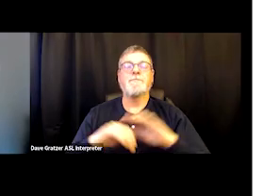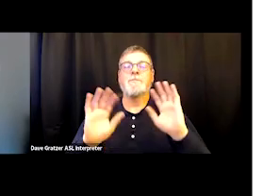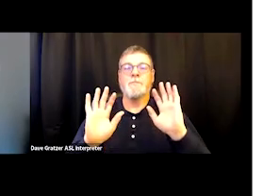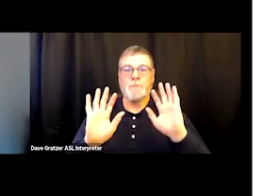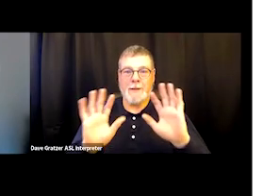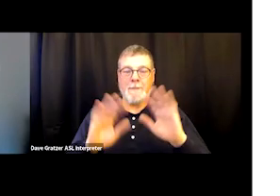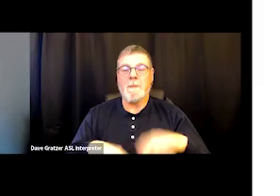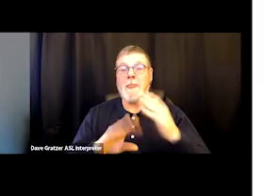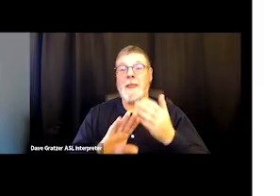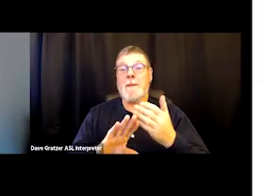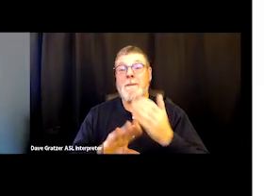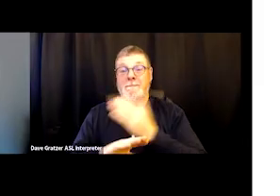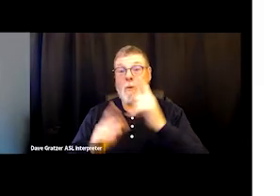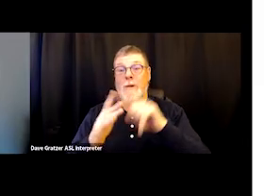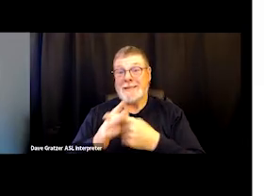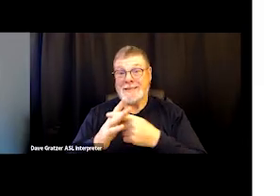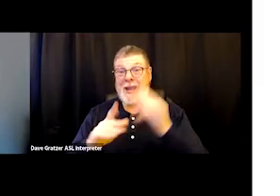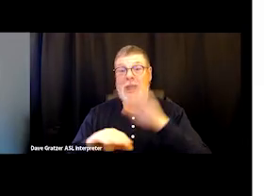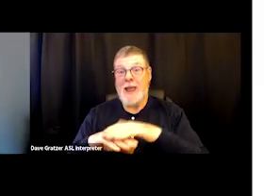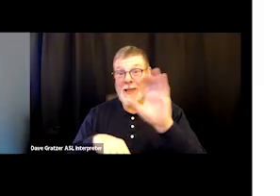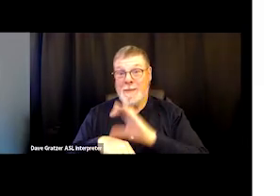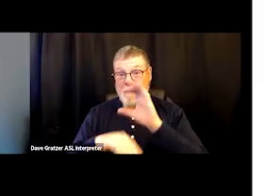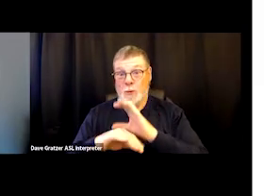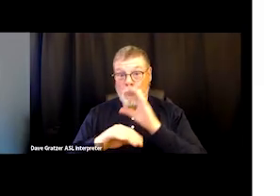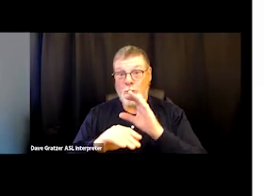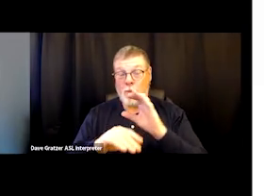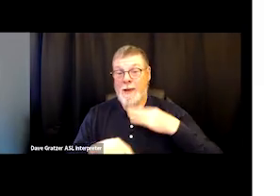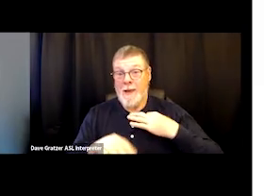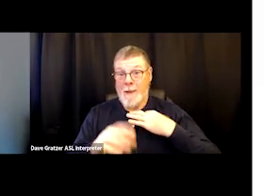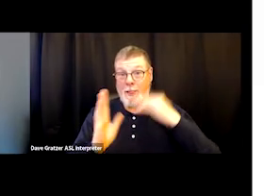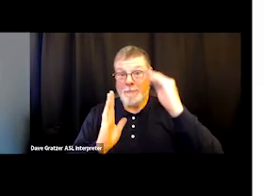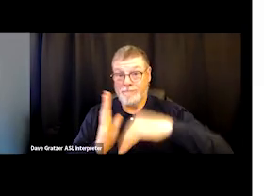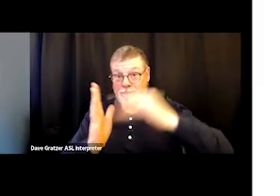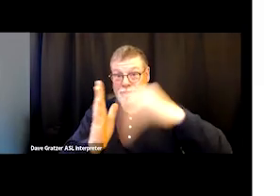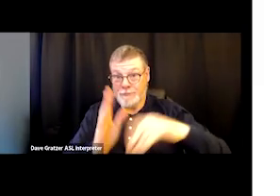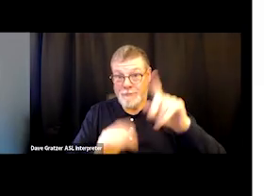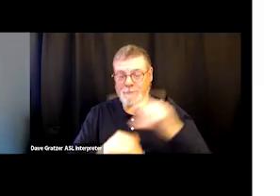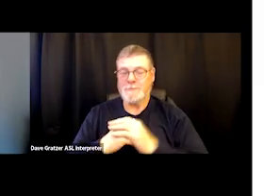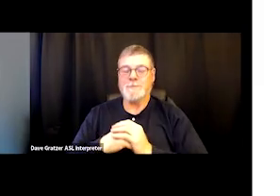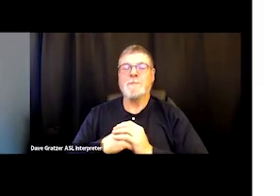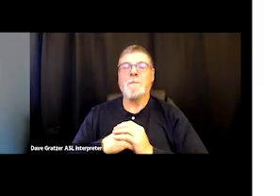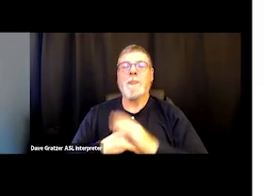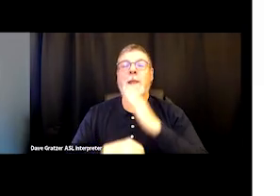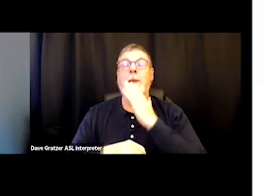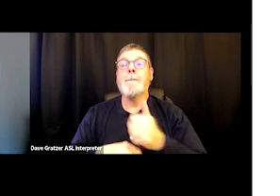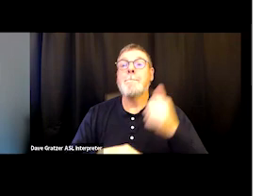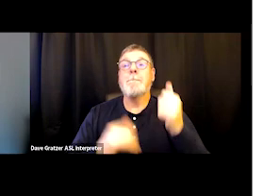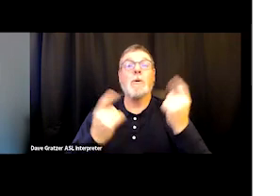the online disability benefit application with your applicant, it's best practice to try to help them set up